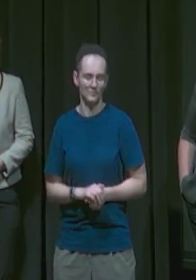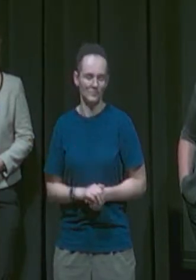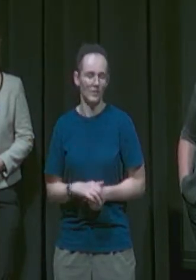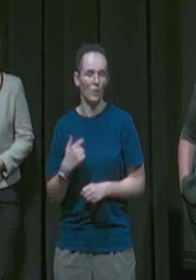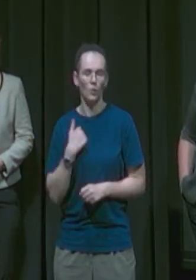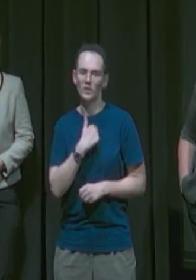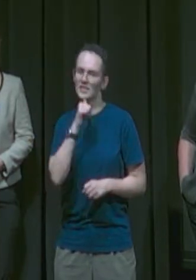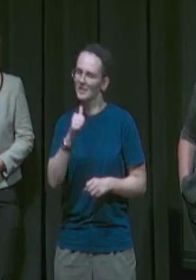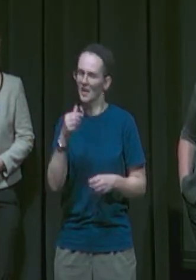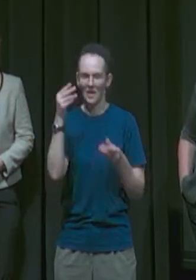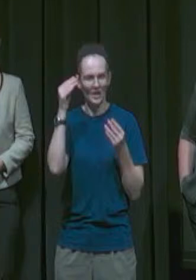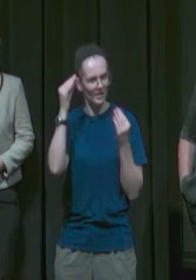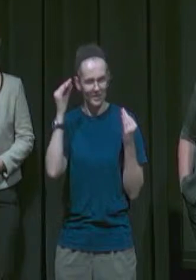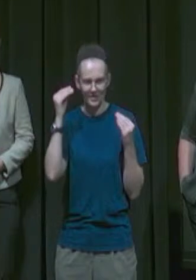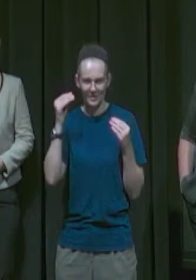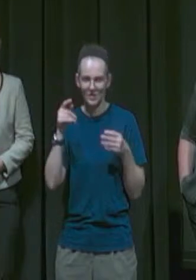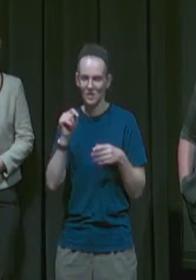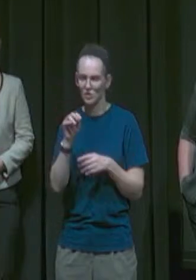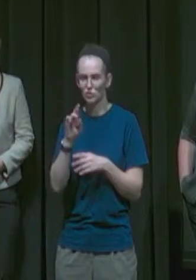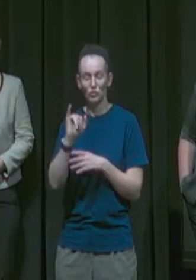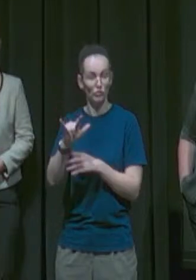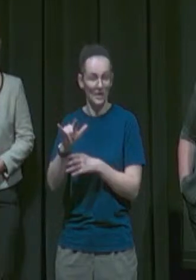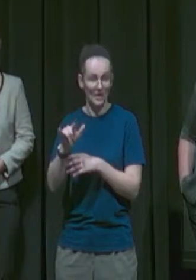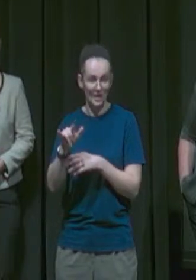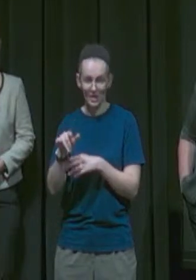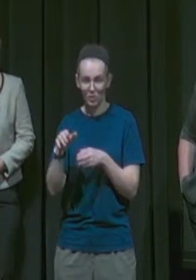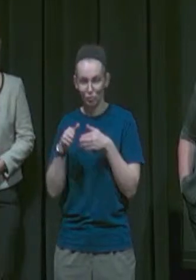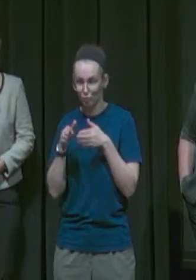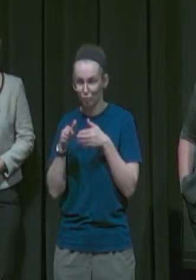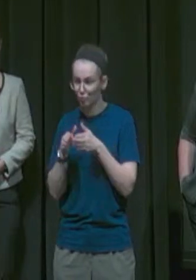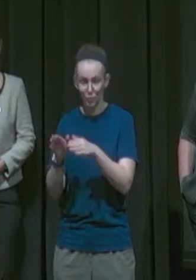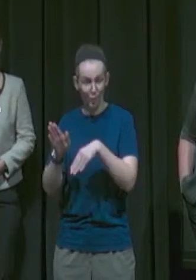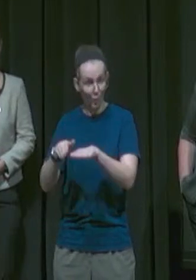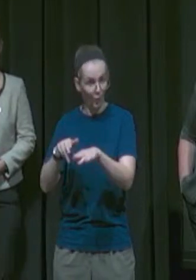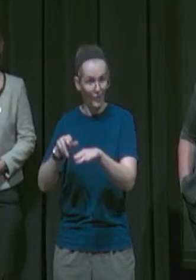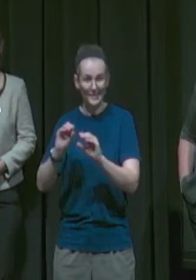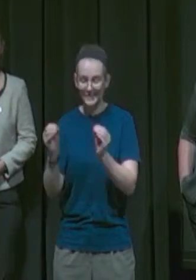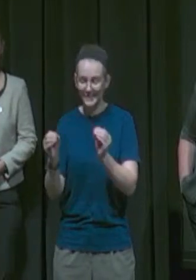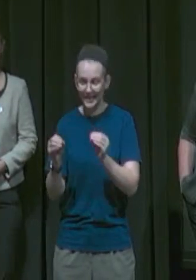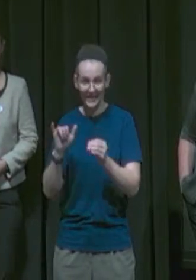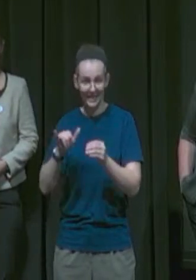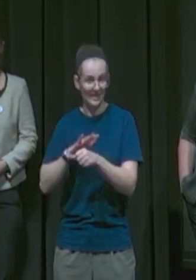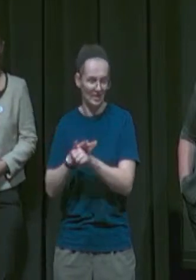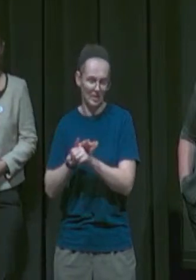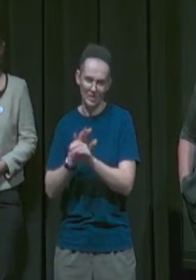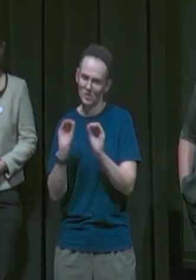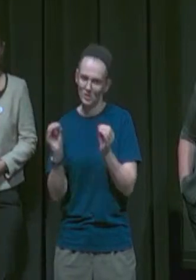even considering Trails on it or you know at the base of it at this point there uh there